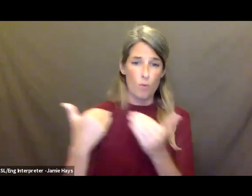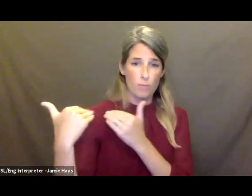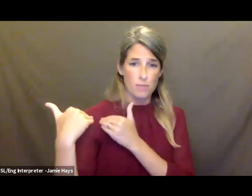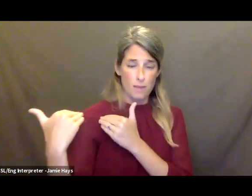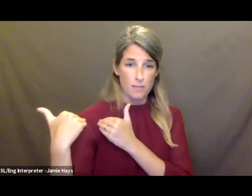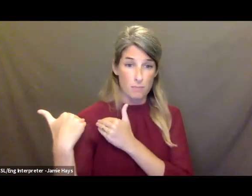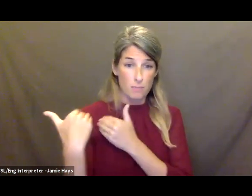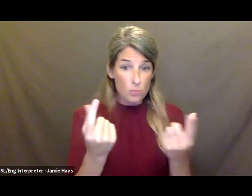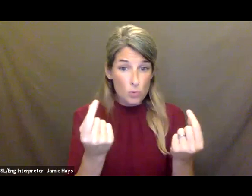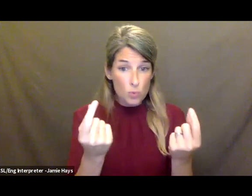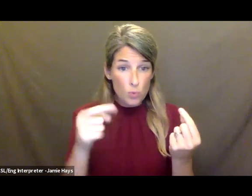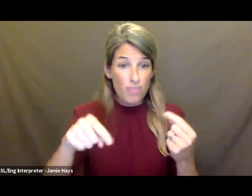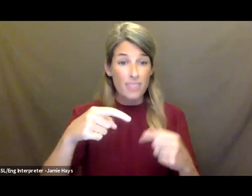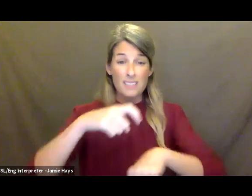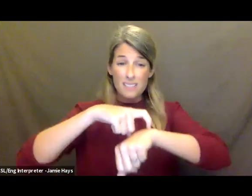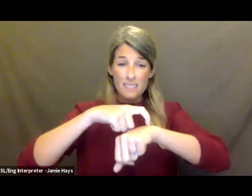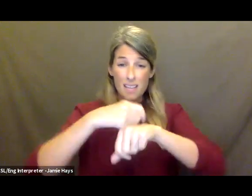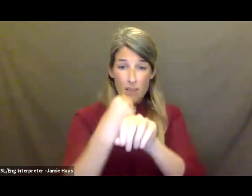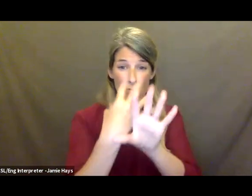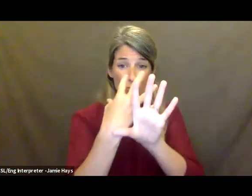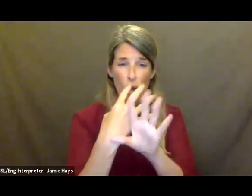this time, and for each of us to consider our roles in